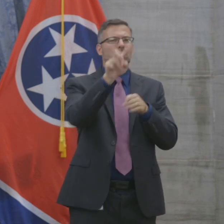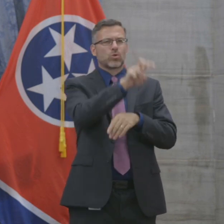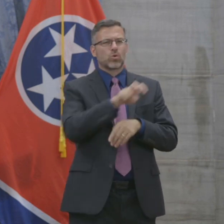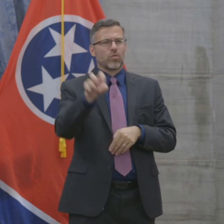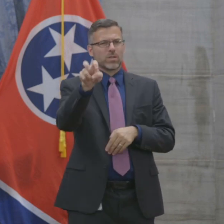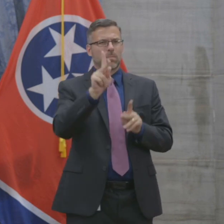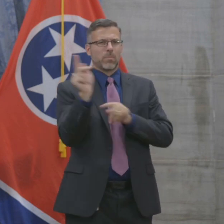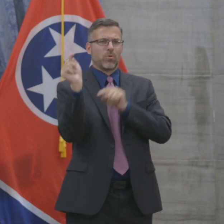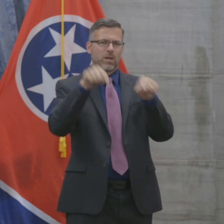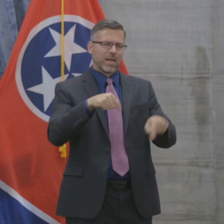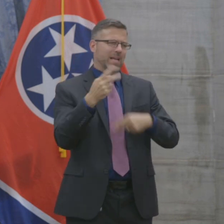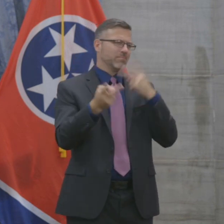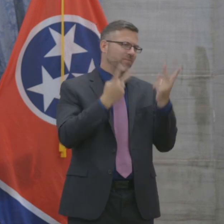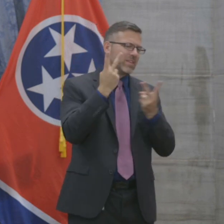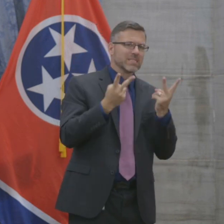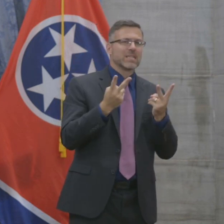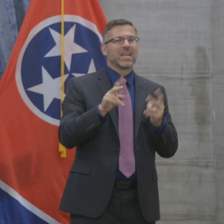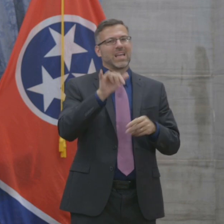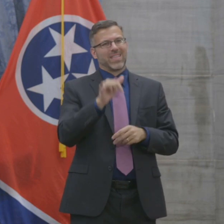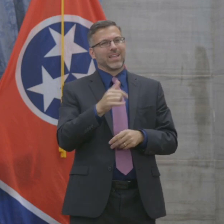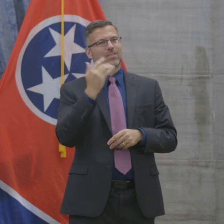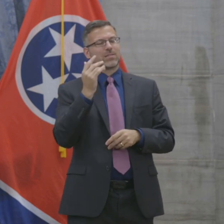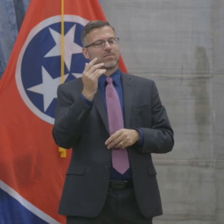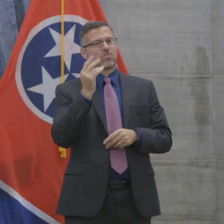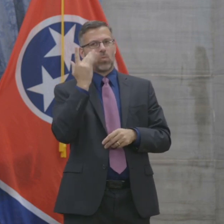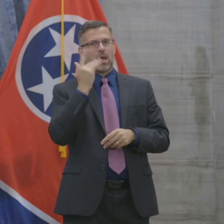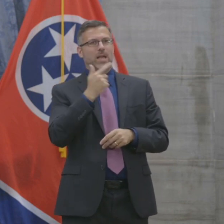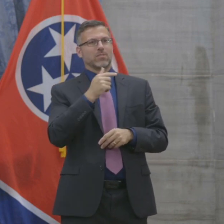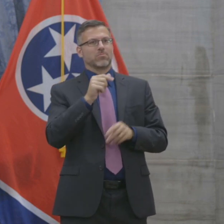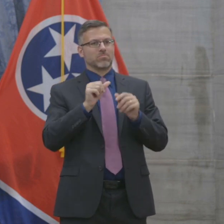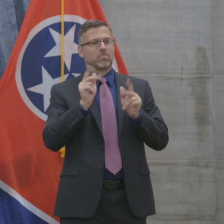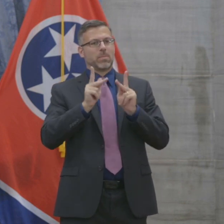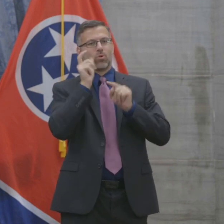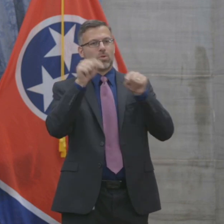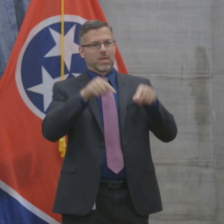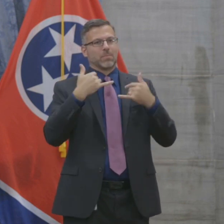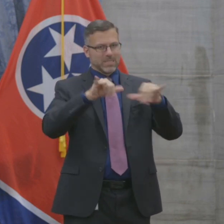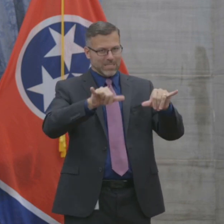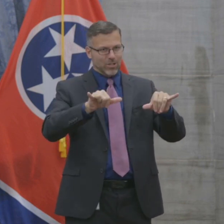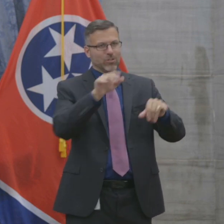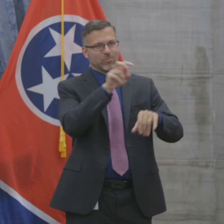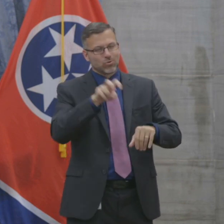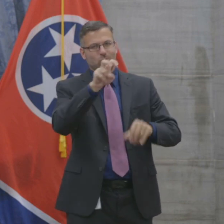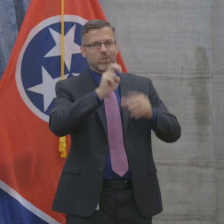cares program includes $15 million in grants for destination marketing organizations in all 95